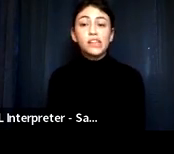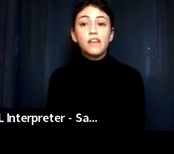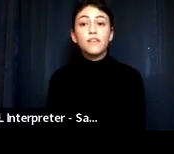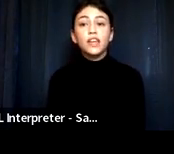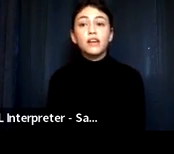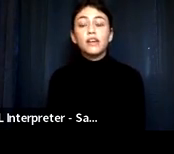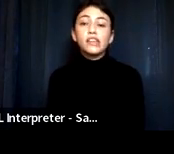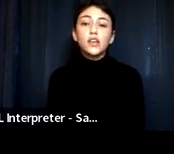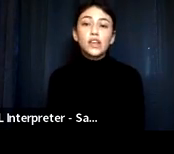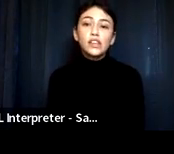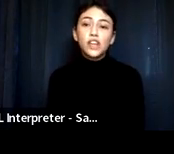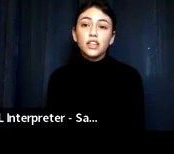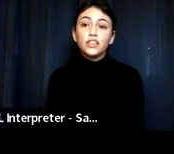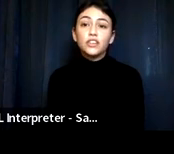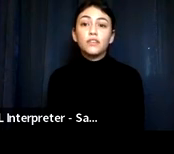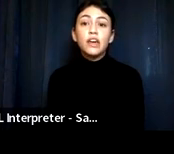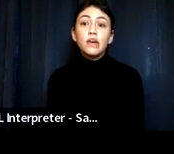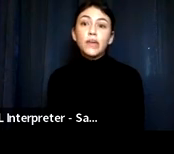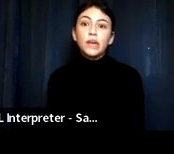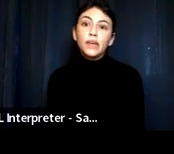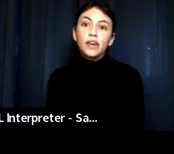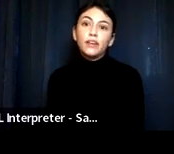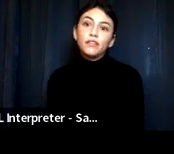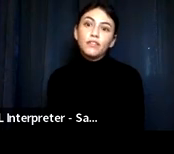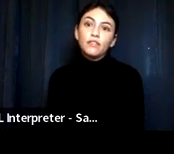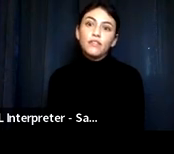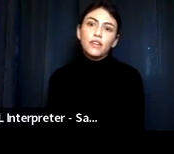Because every year it's an increasing challenge of becoming.